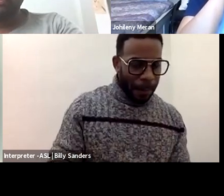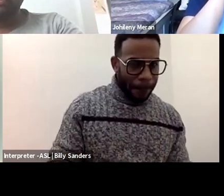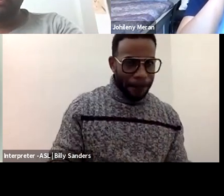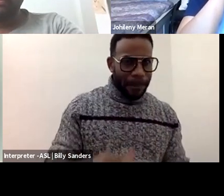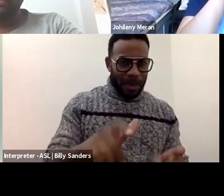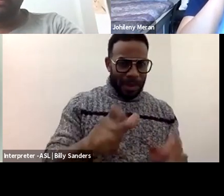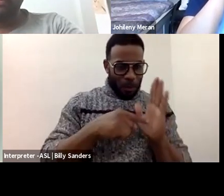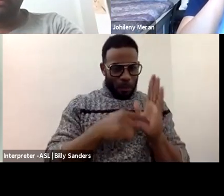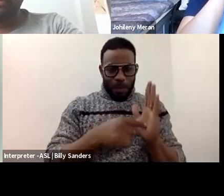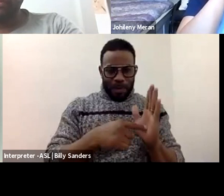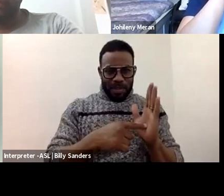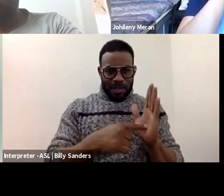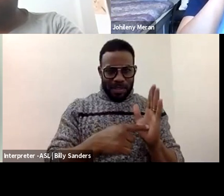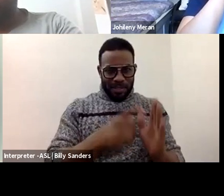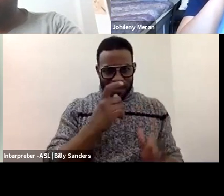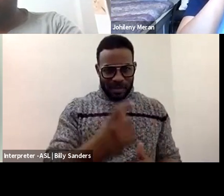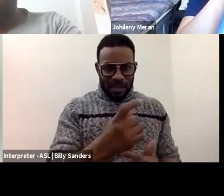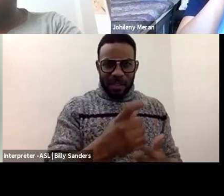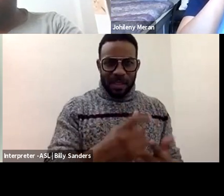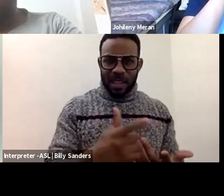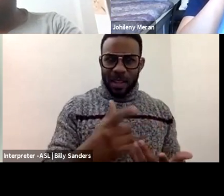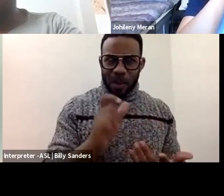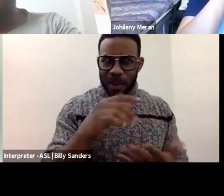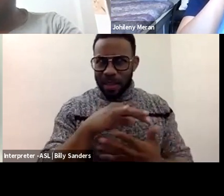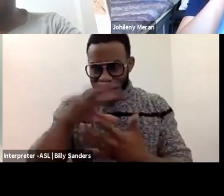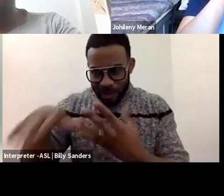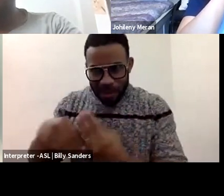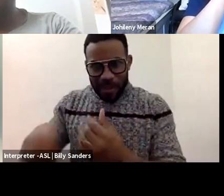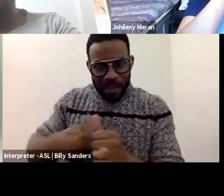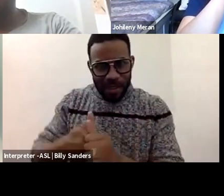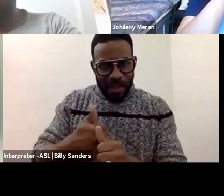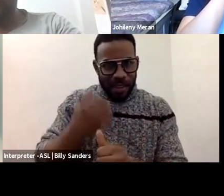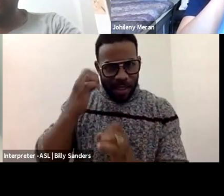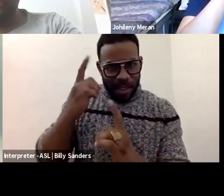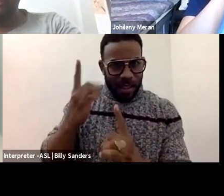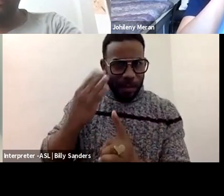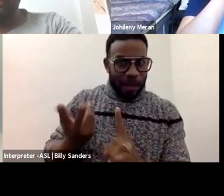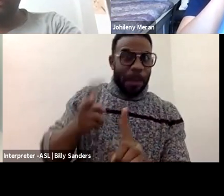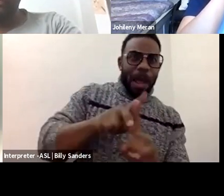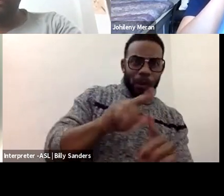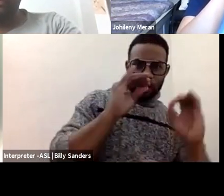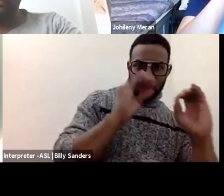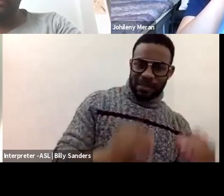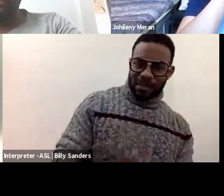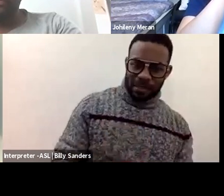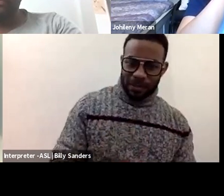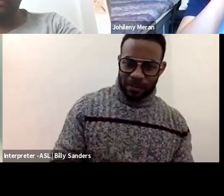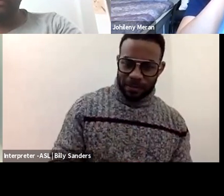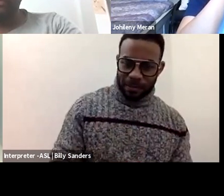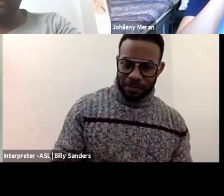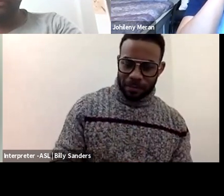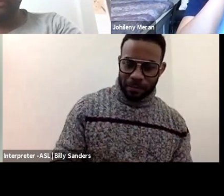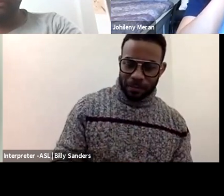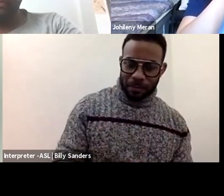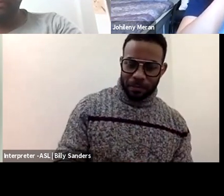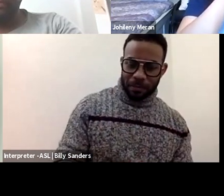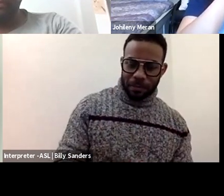or education to people without those things. MARAINA MONTGOMERY: Thank you, all for sharing